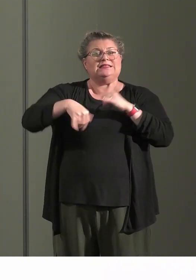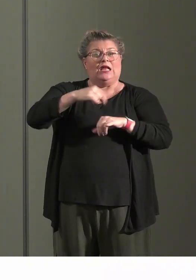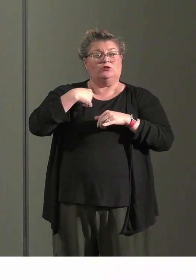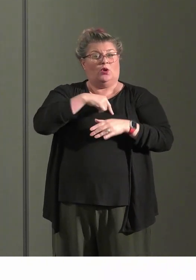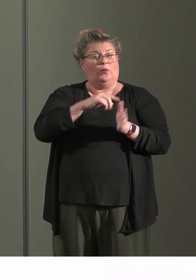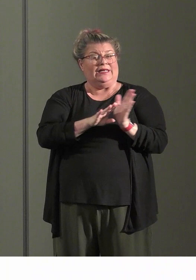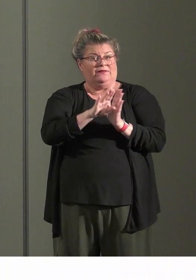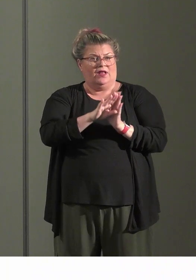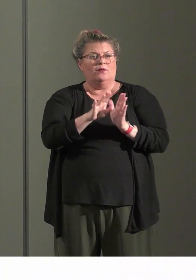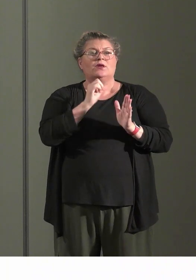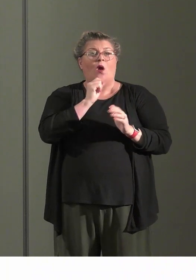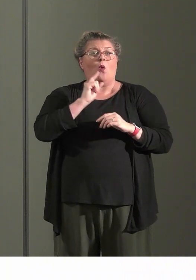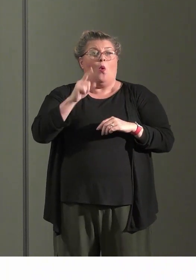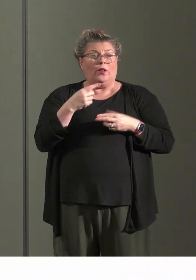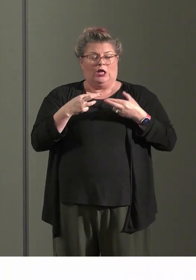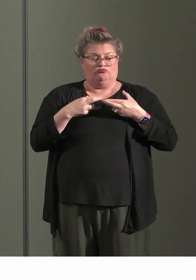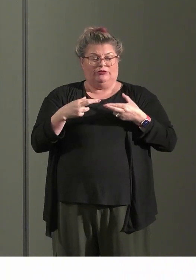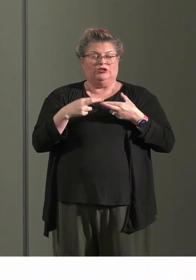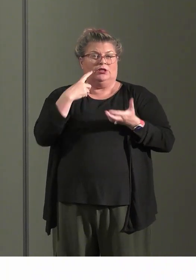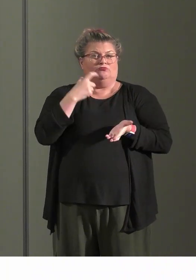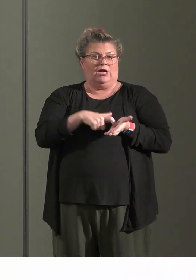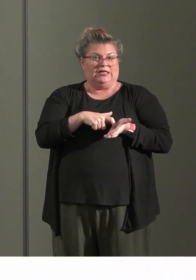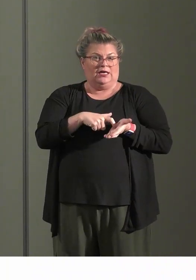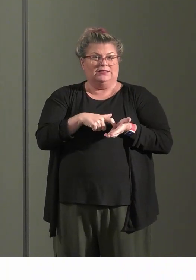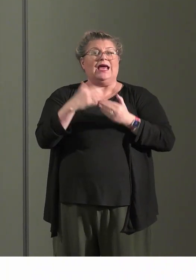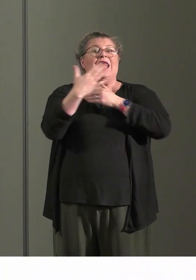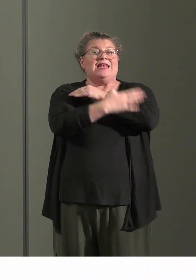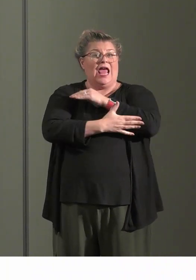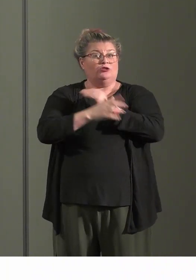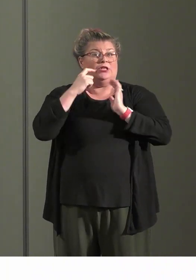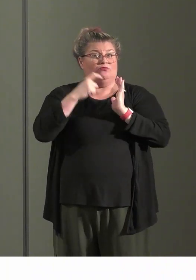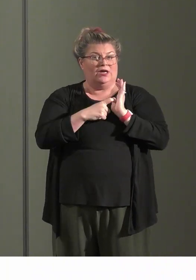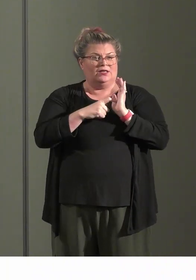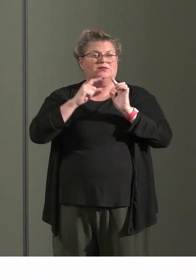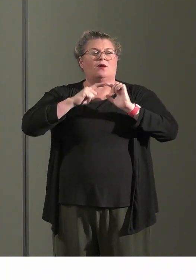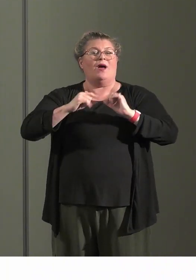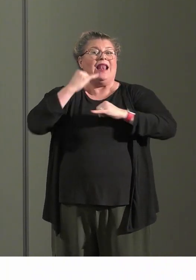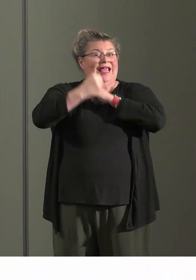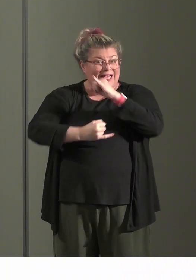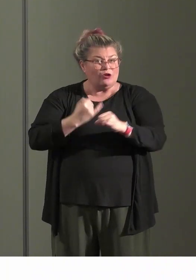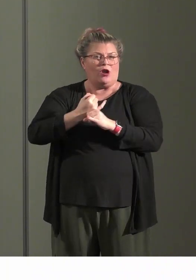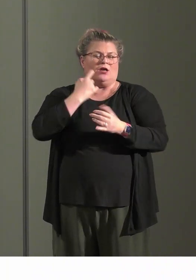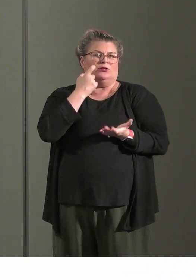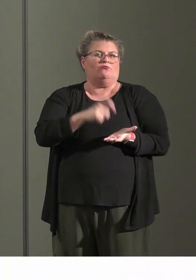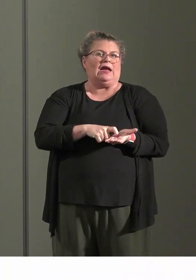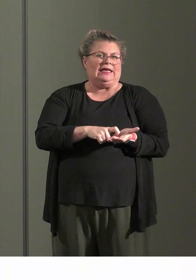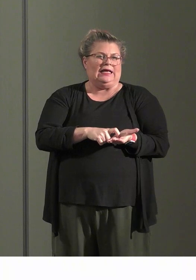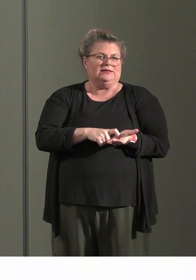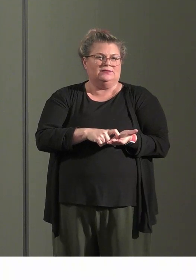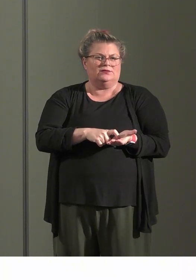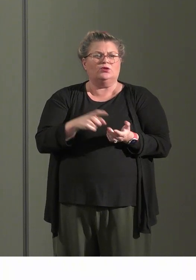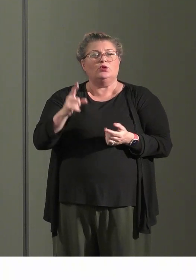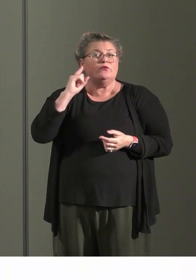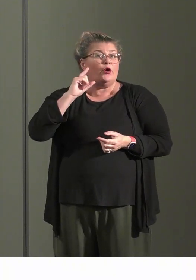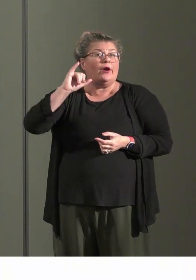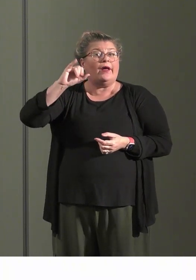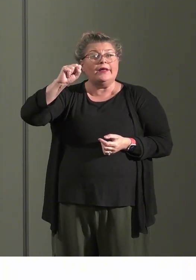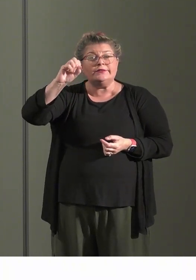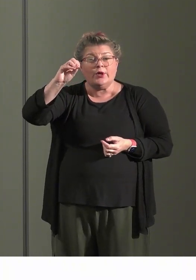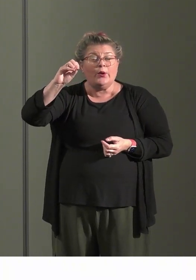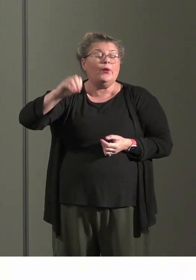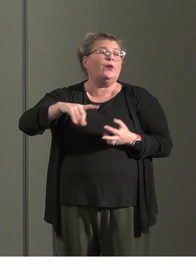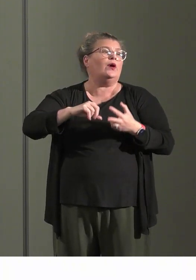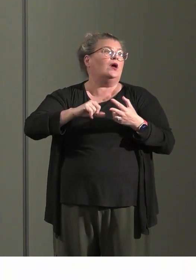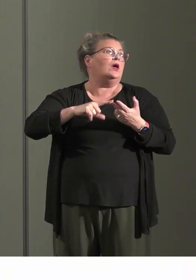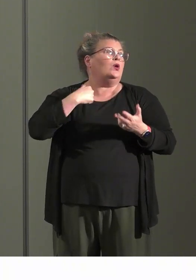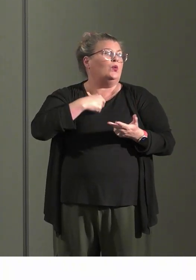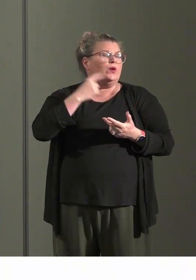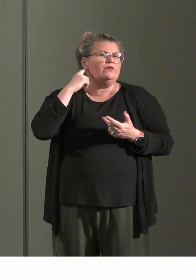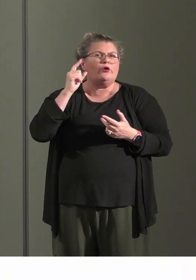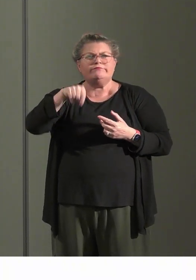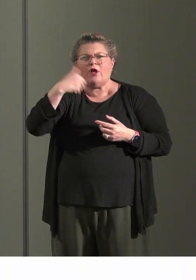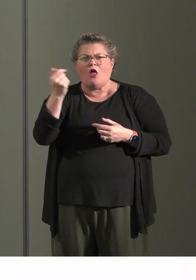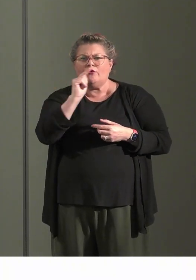are nationally and internationally recognizes you heard of ISO and only national standards